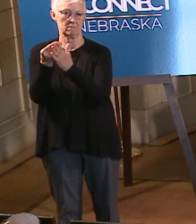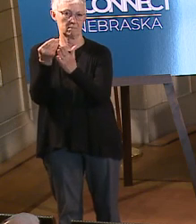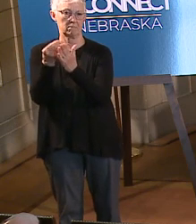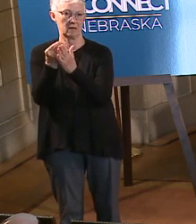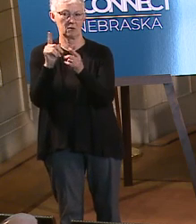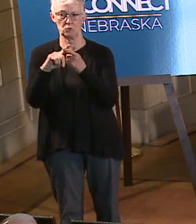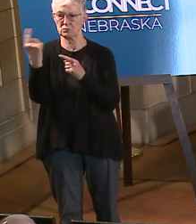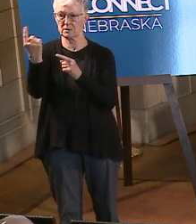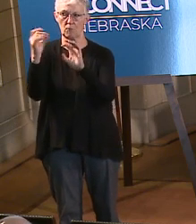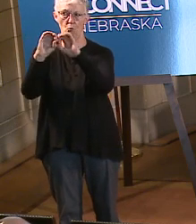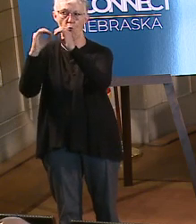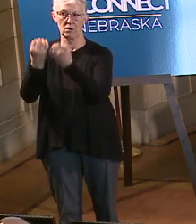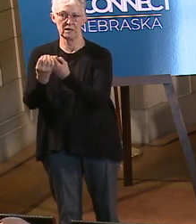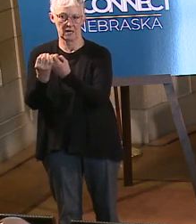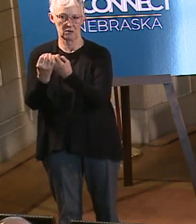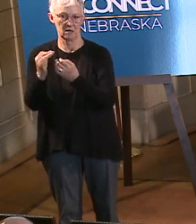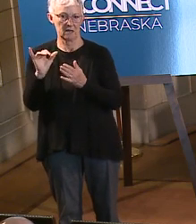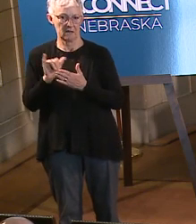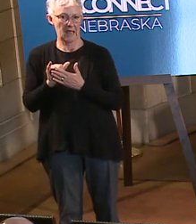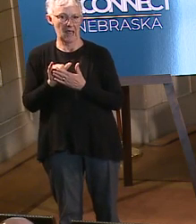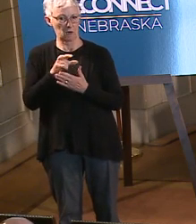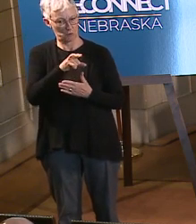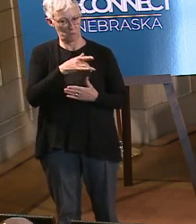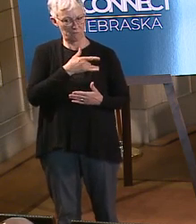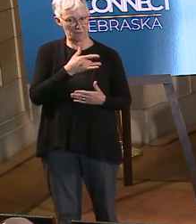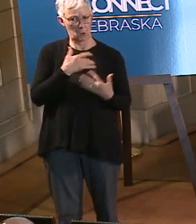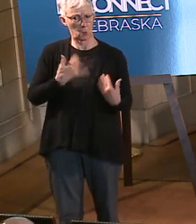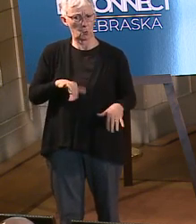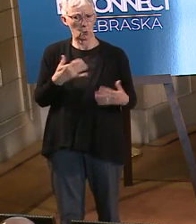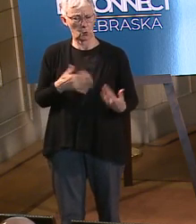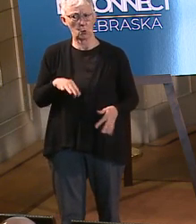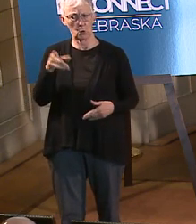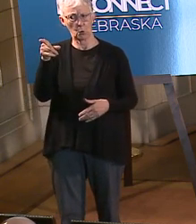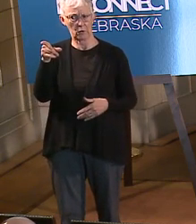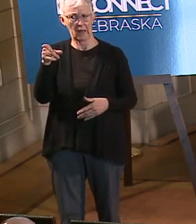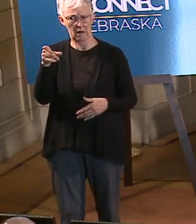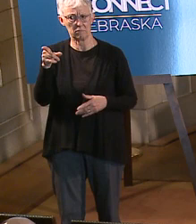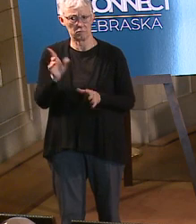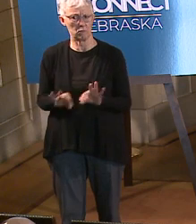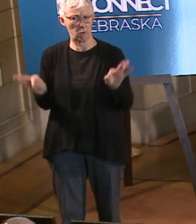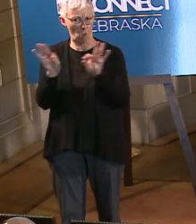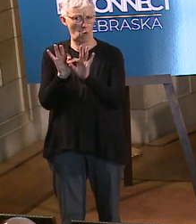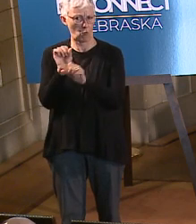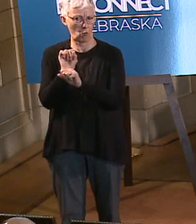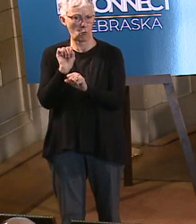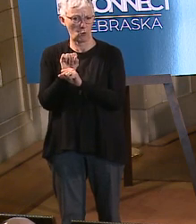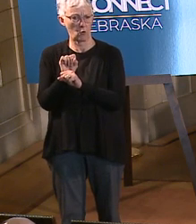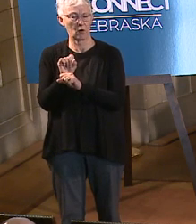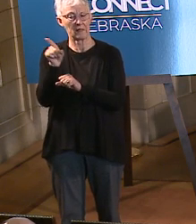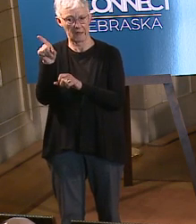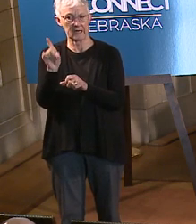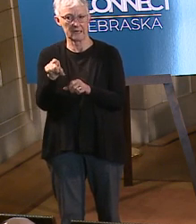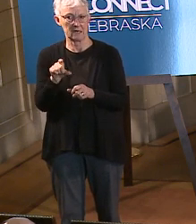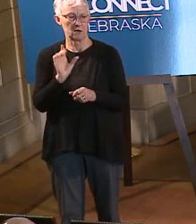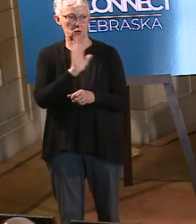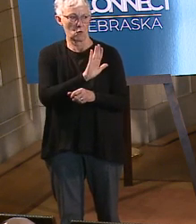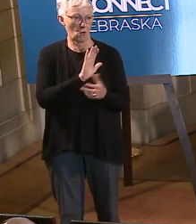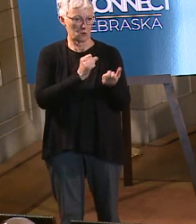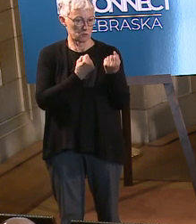VOLUNTEER AT THIS TIME I ASK YOU TO CONSIDER MAKING A FINANCIAL CONTRIBUTION TO AN ORGANIZATION OR CAUSE THAT'S CLOSE TO YOUR